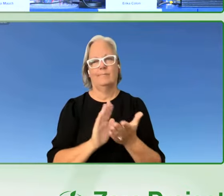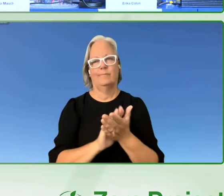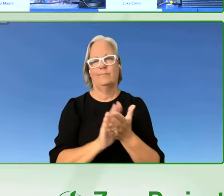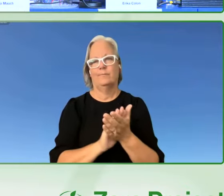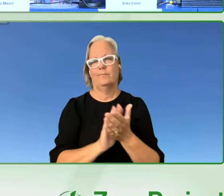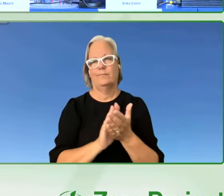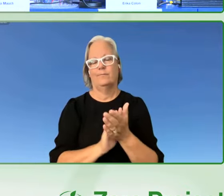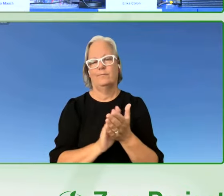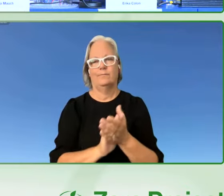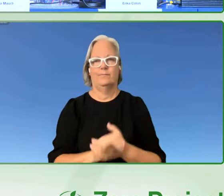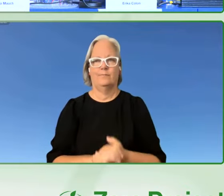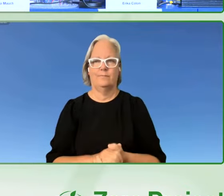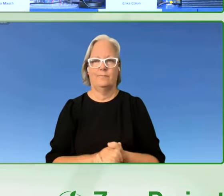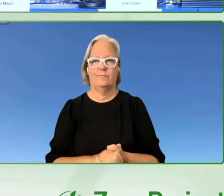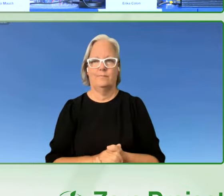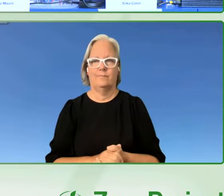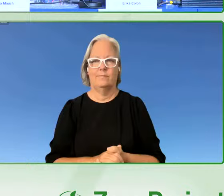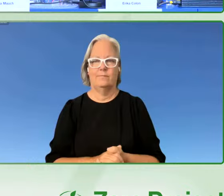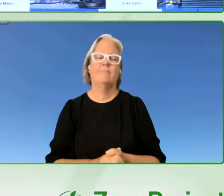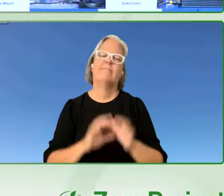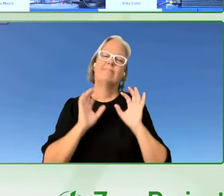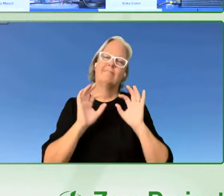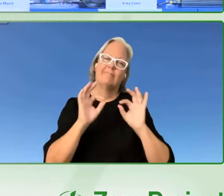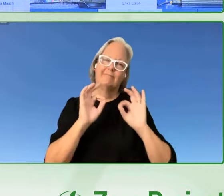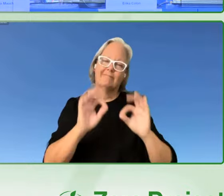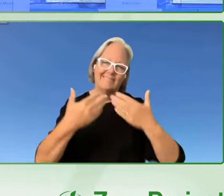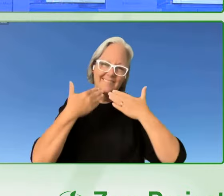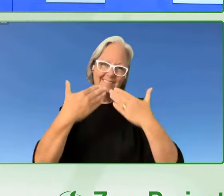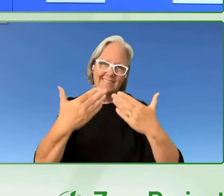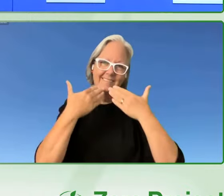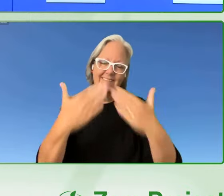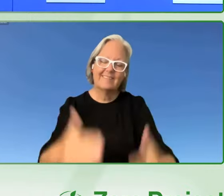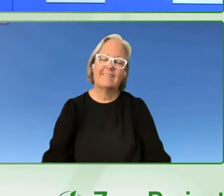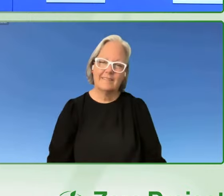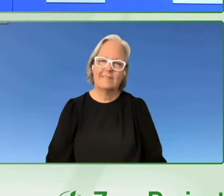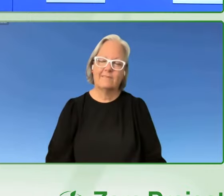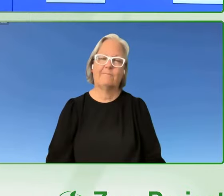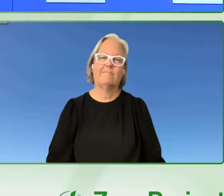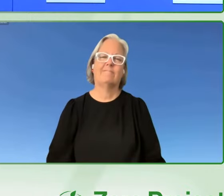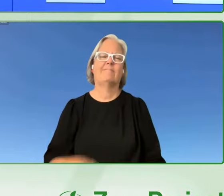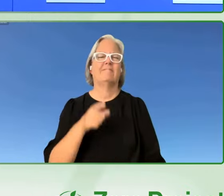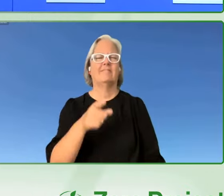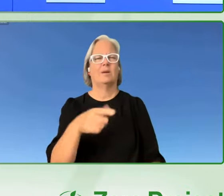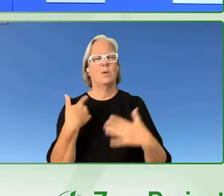Children can have wheelchairs as well.